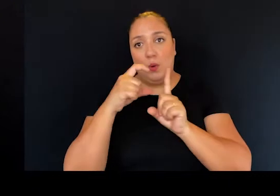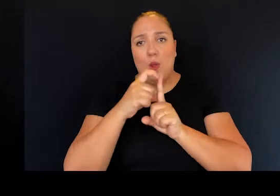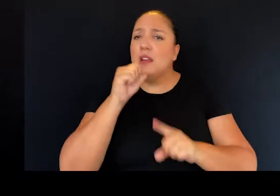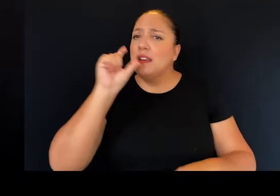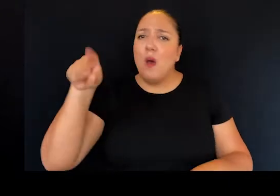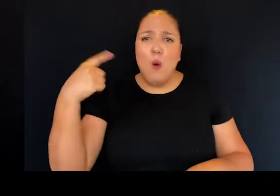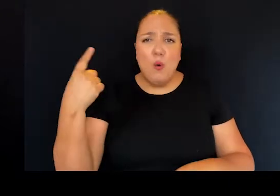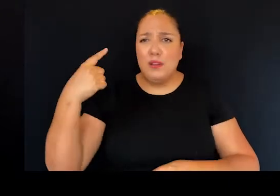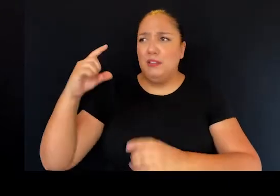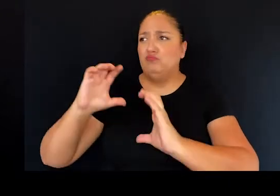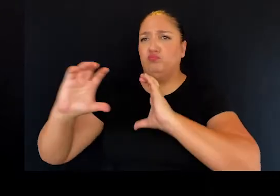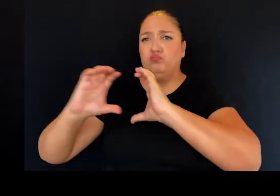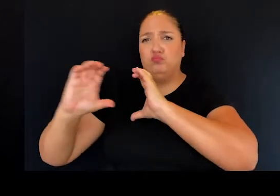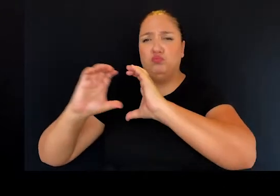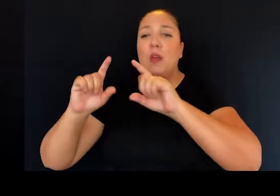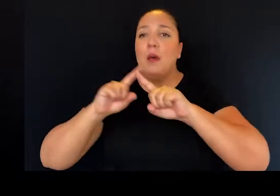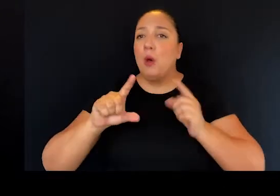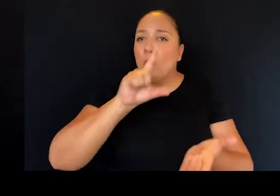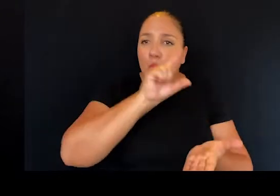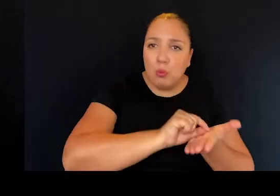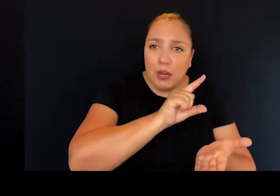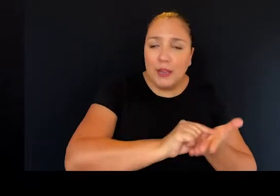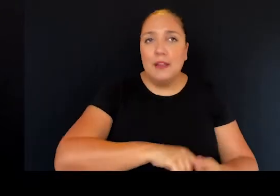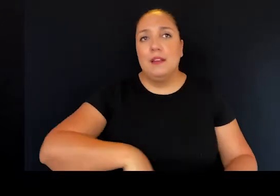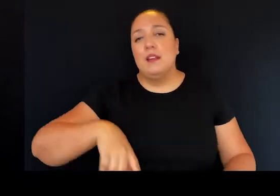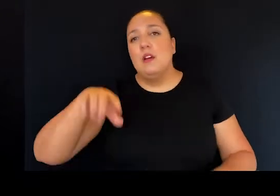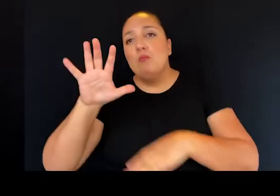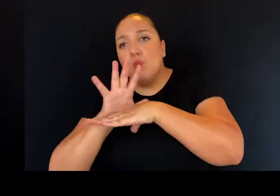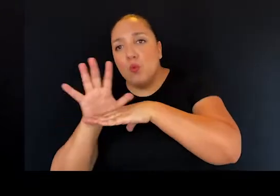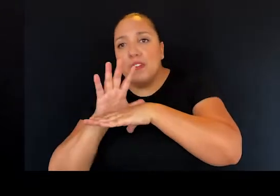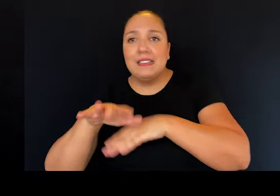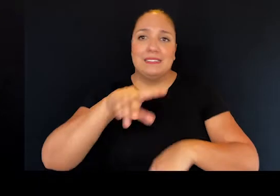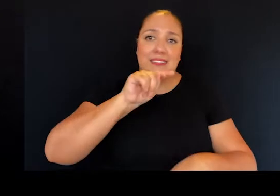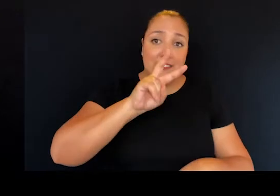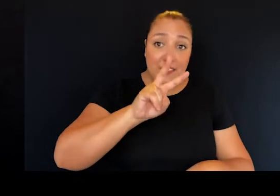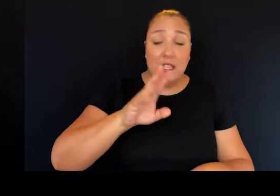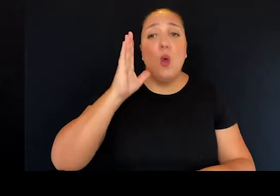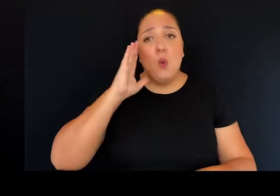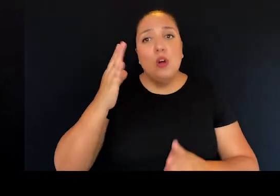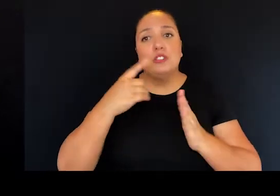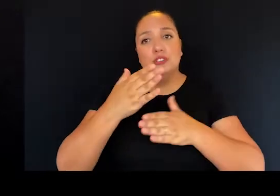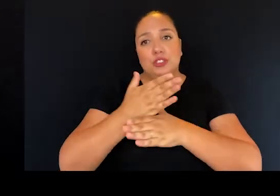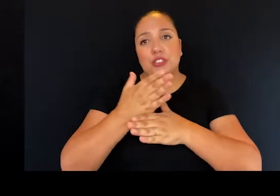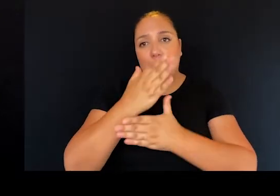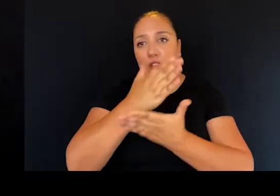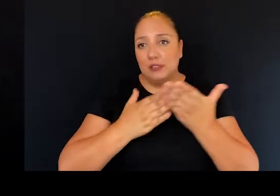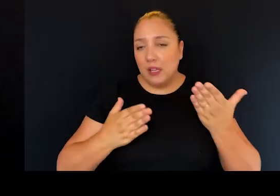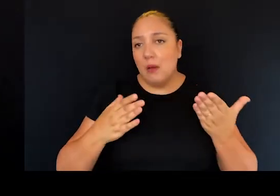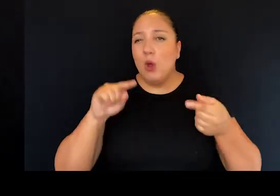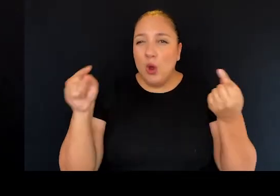It's in print media, it's in movies, it's in television. And as we share some of these other harmful ableist terms,